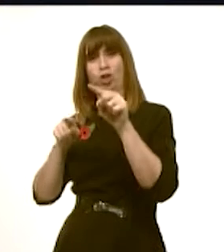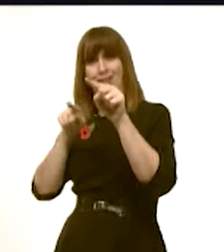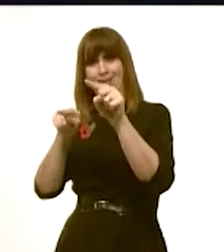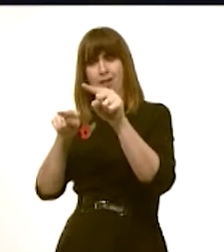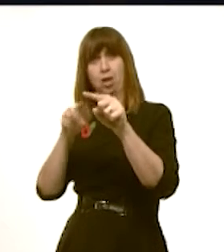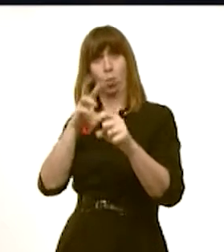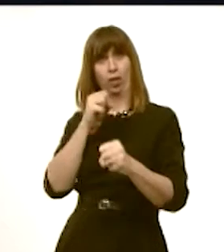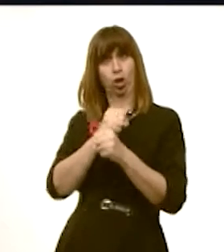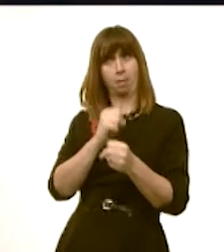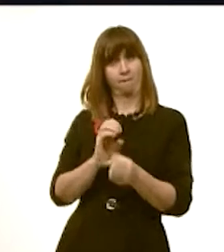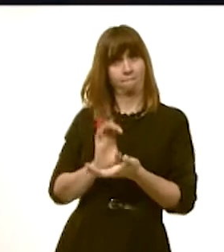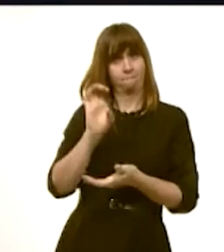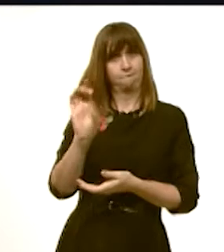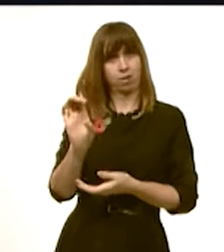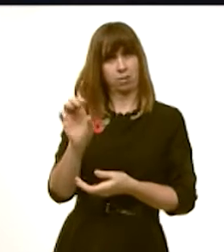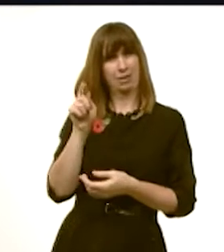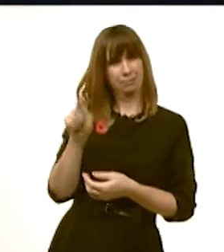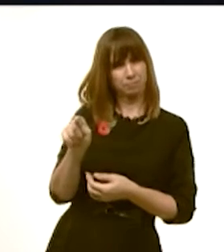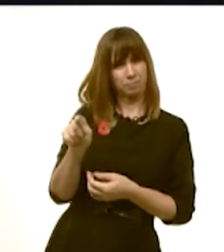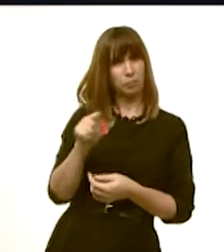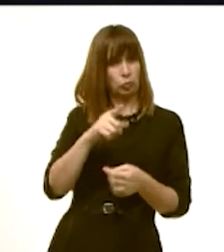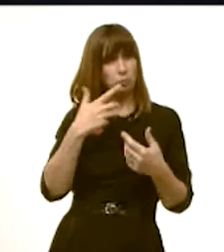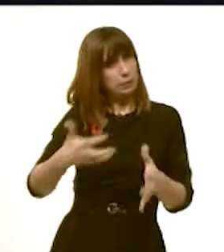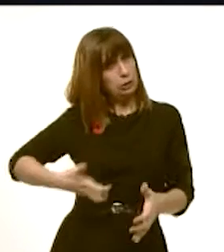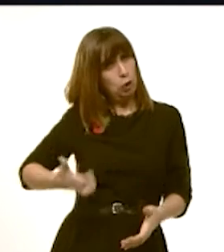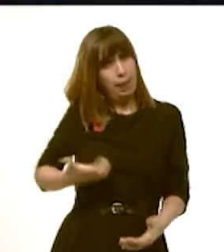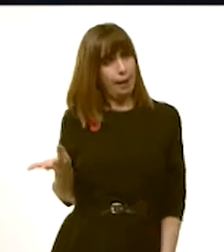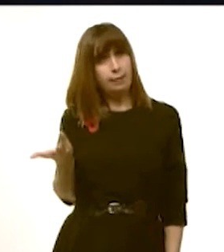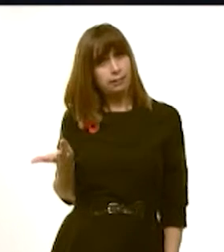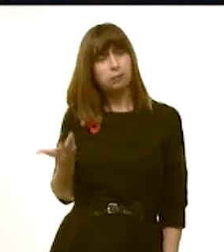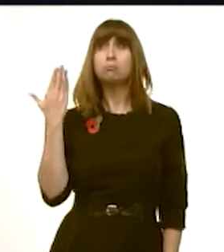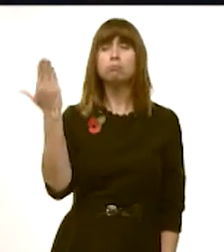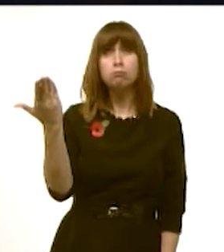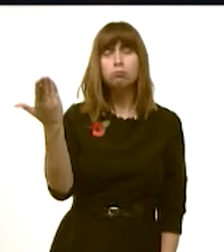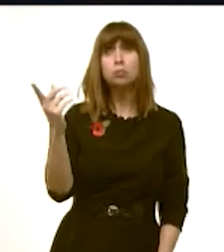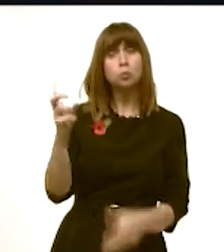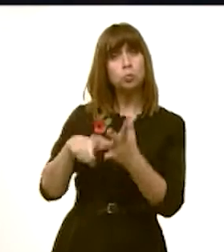Have you, therefore, submitted any complaints as part of the UK Governmentís review into